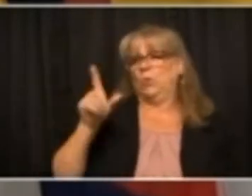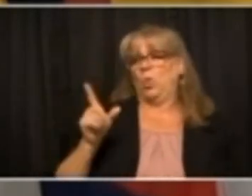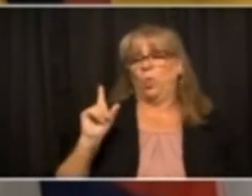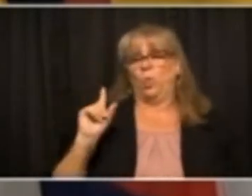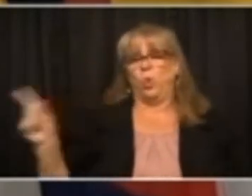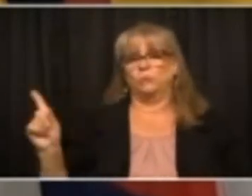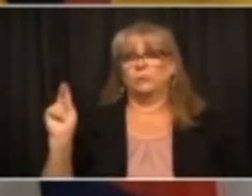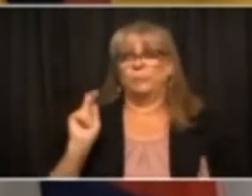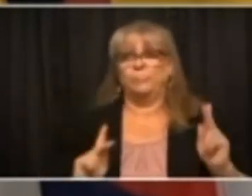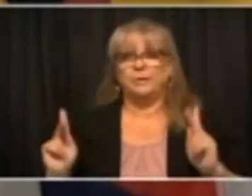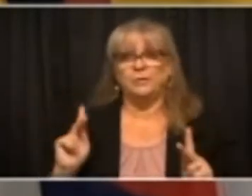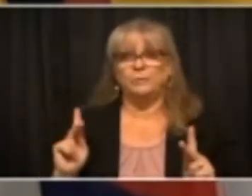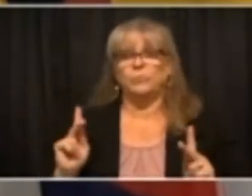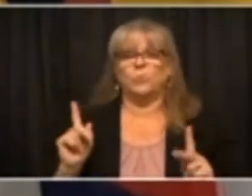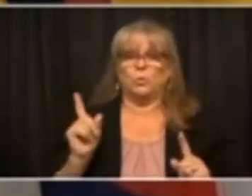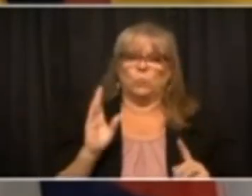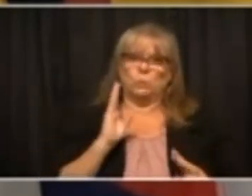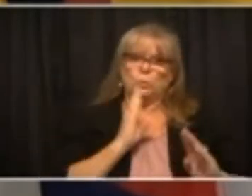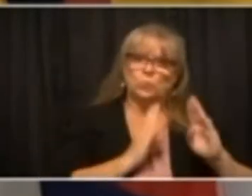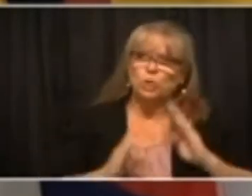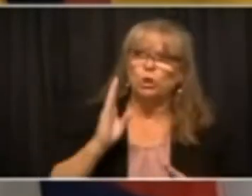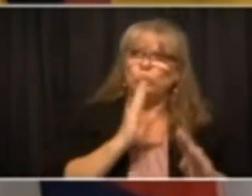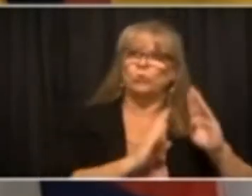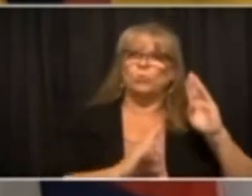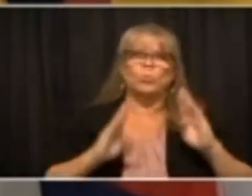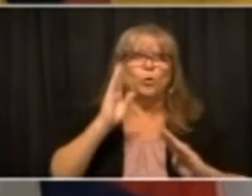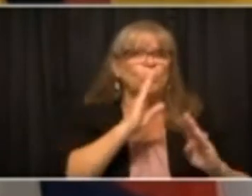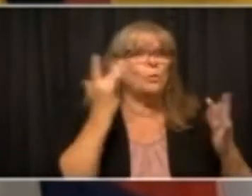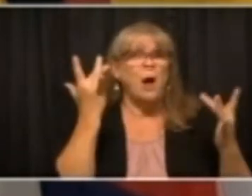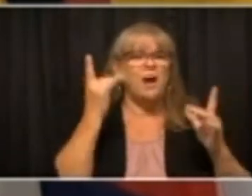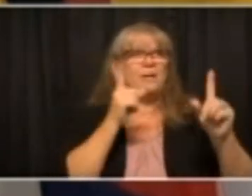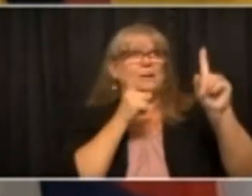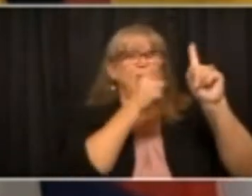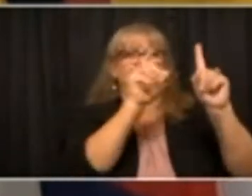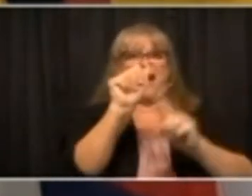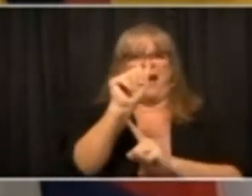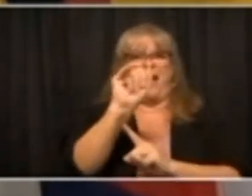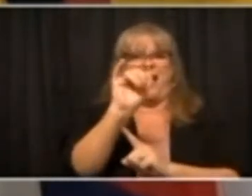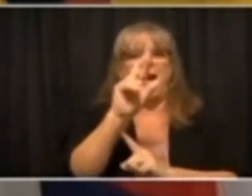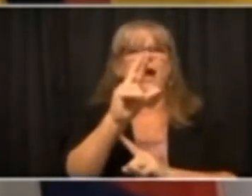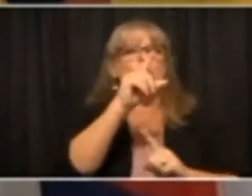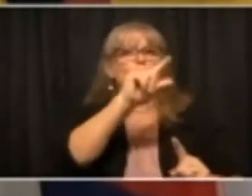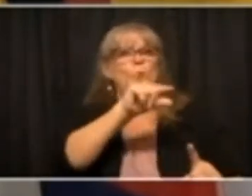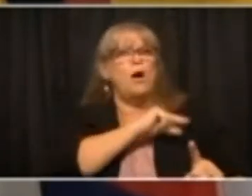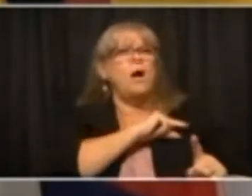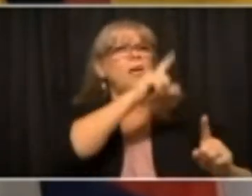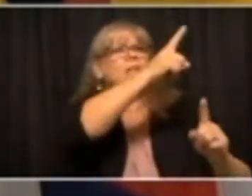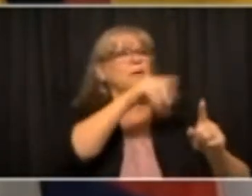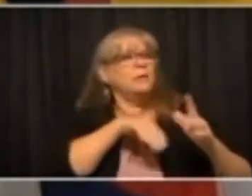what it is safe to do outside um how the what many residents